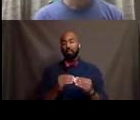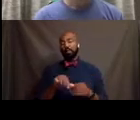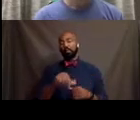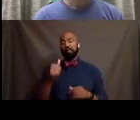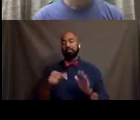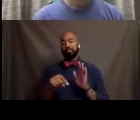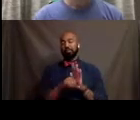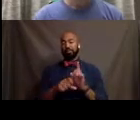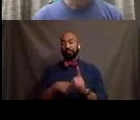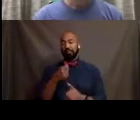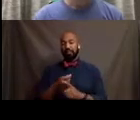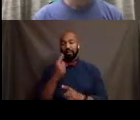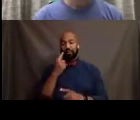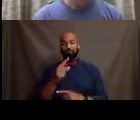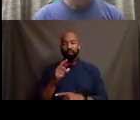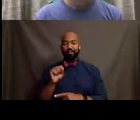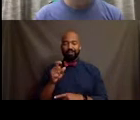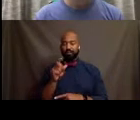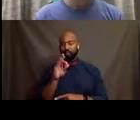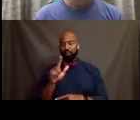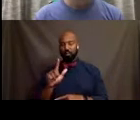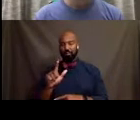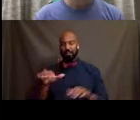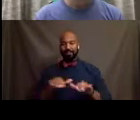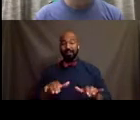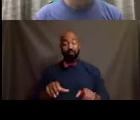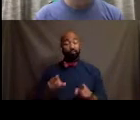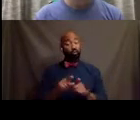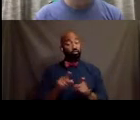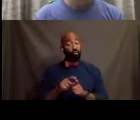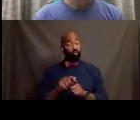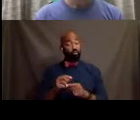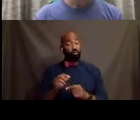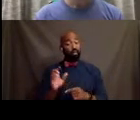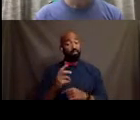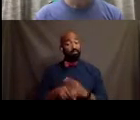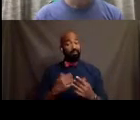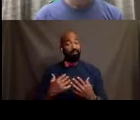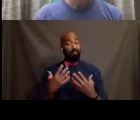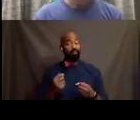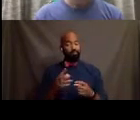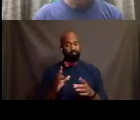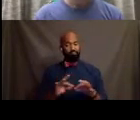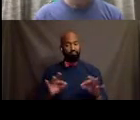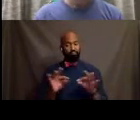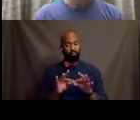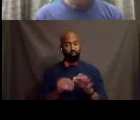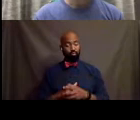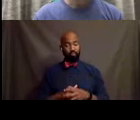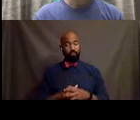Sexual activity and sexual health is very important and if that's something that is a very prominent piece